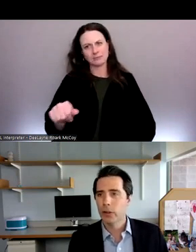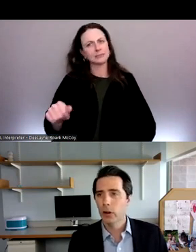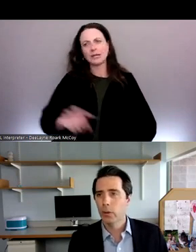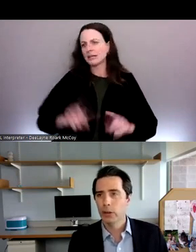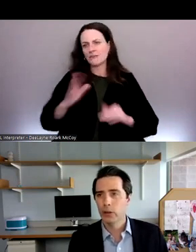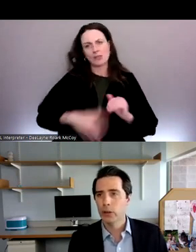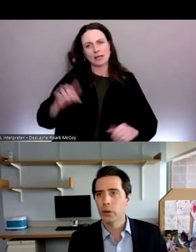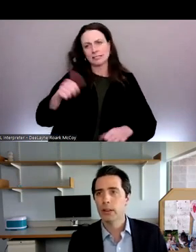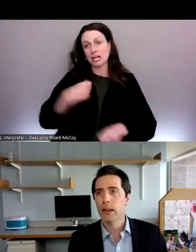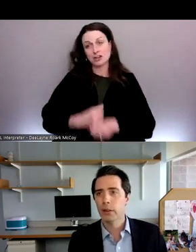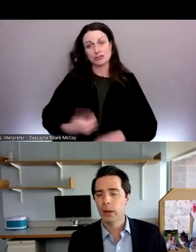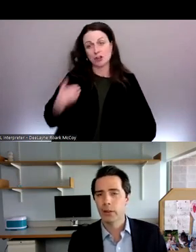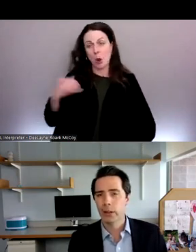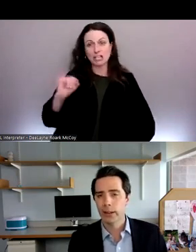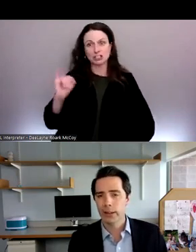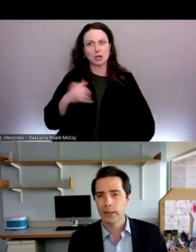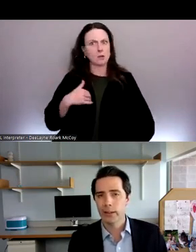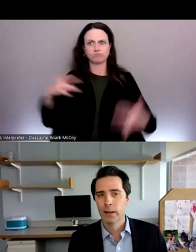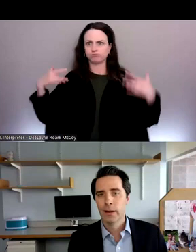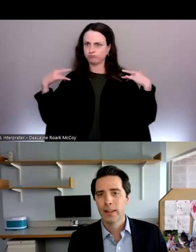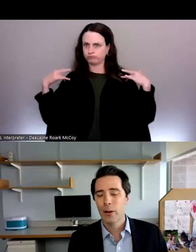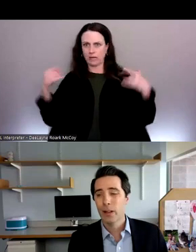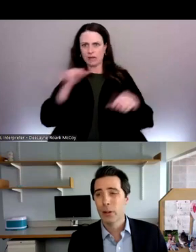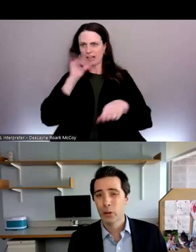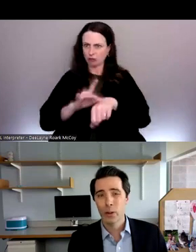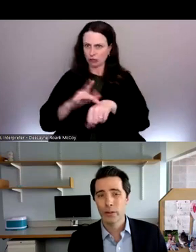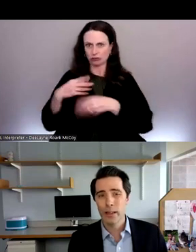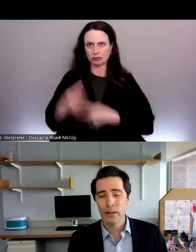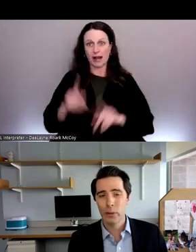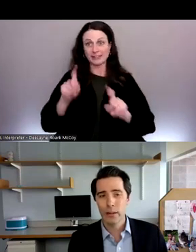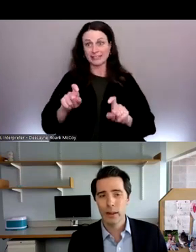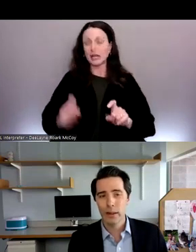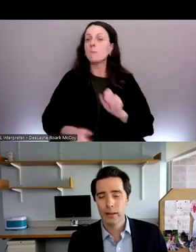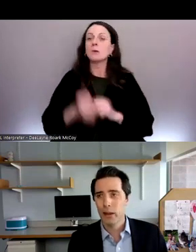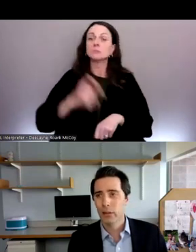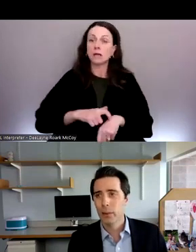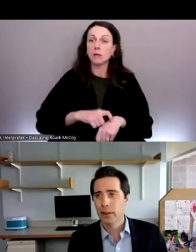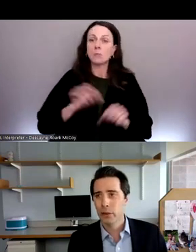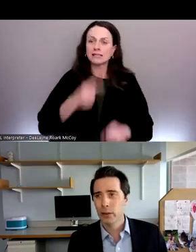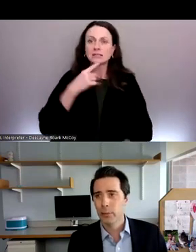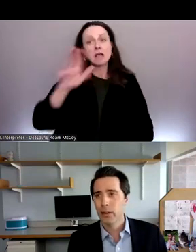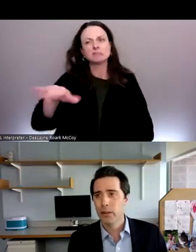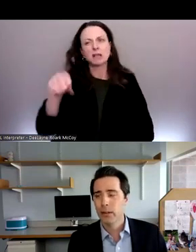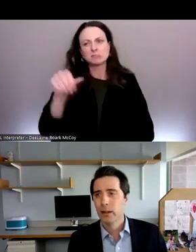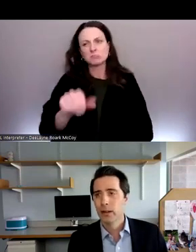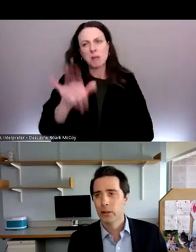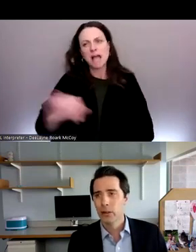years ago when Insurance almost never covered genetic testing now in the majority of cases we can say that it's